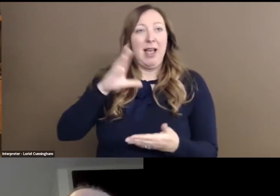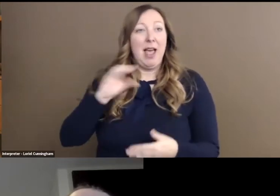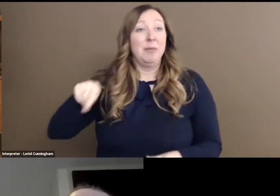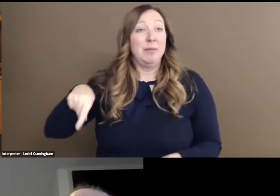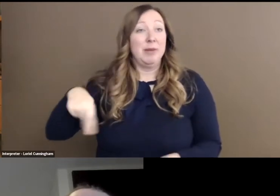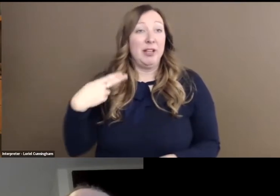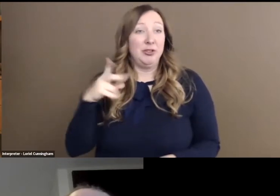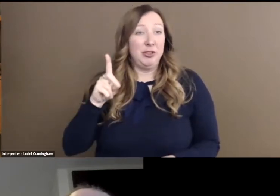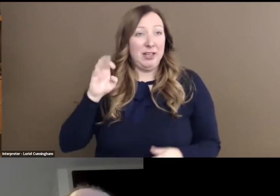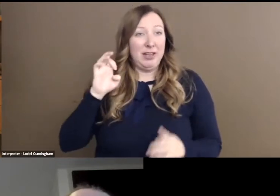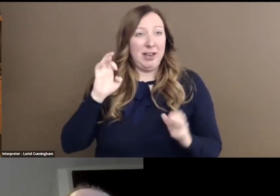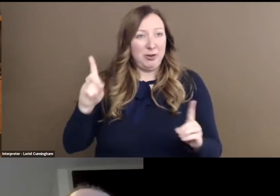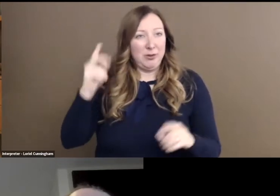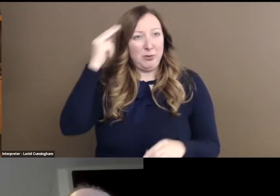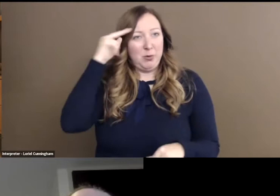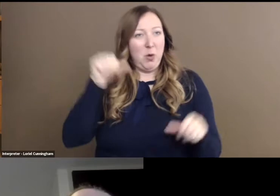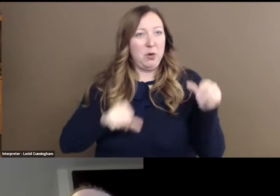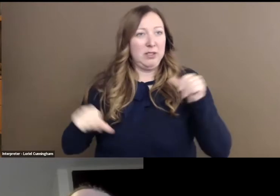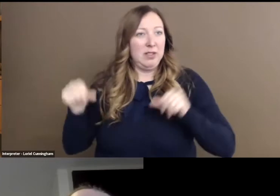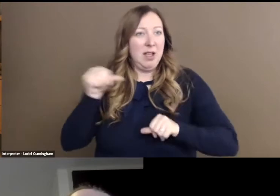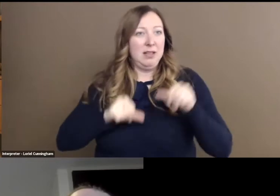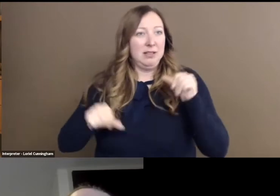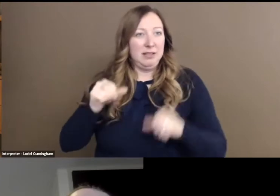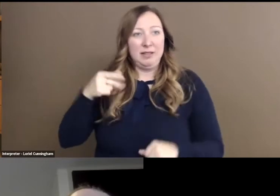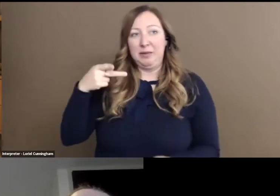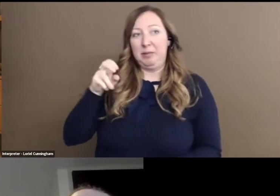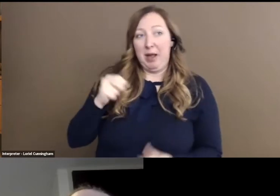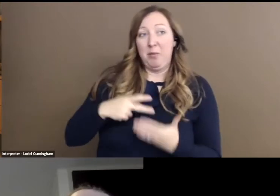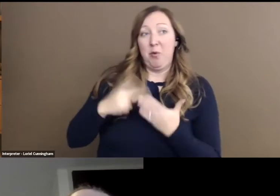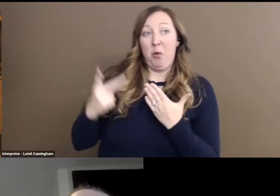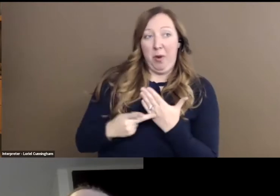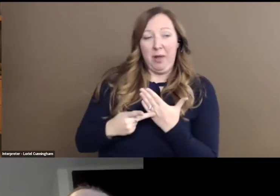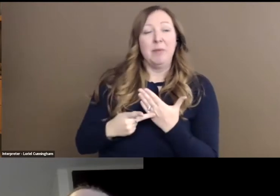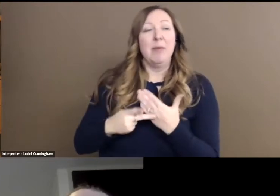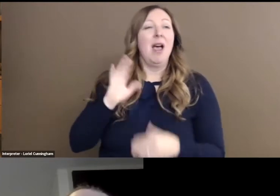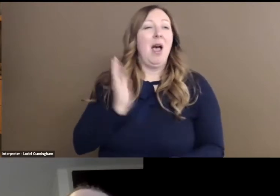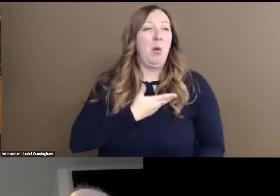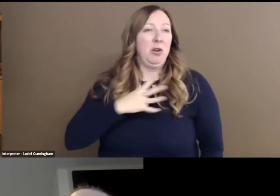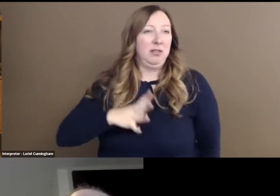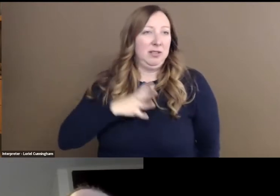educational neuroscience penn programs